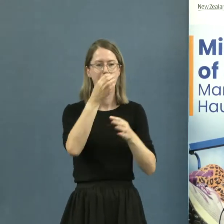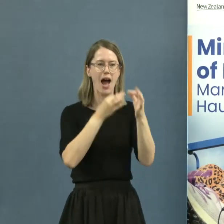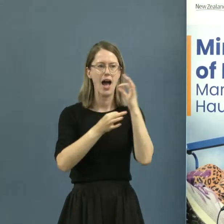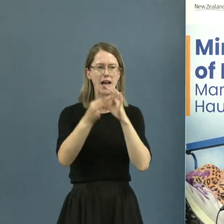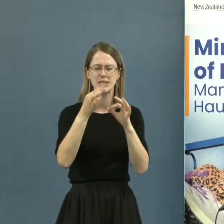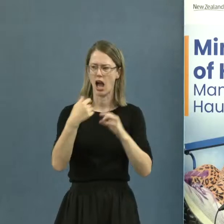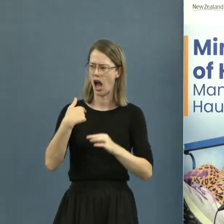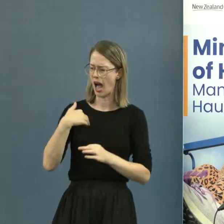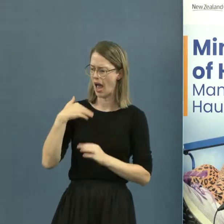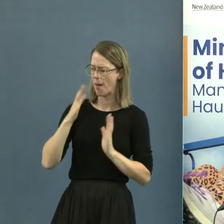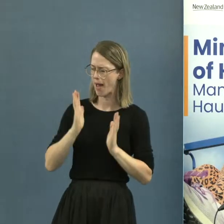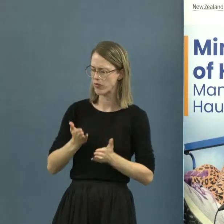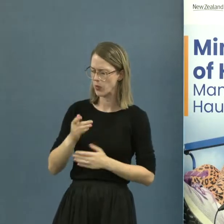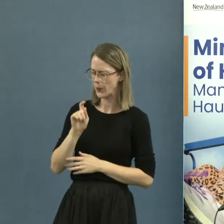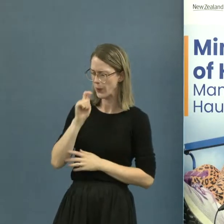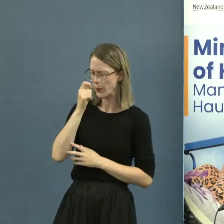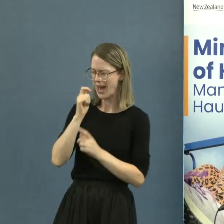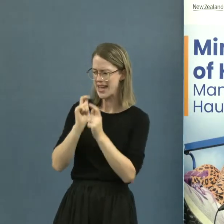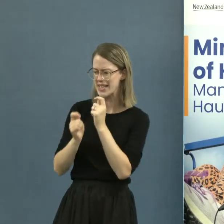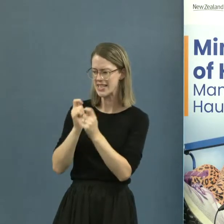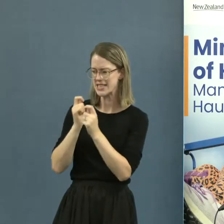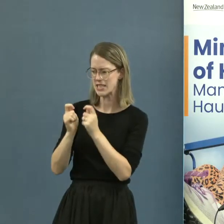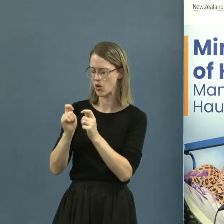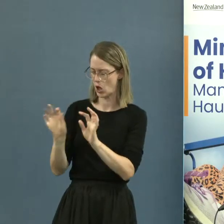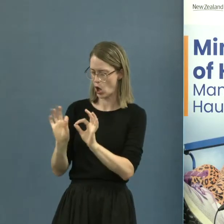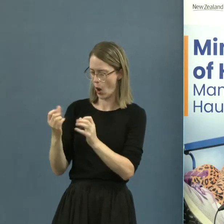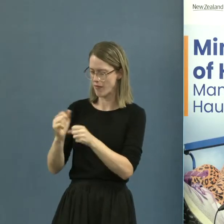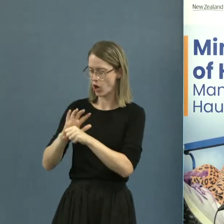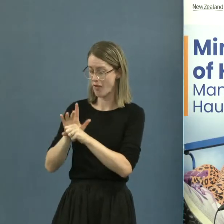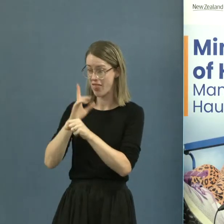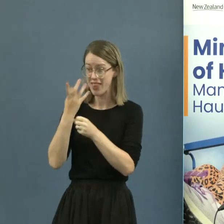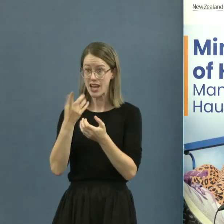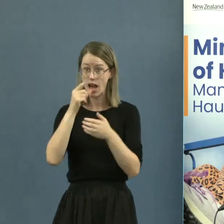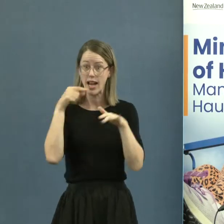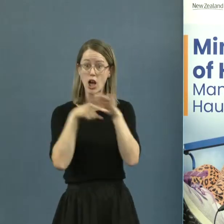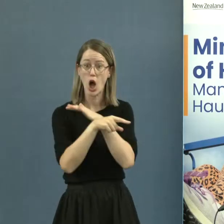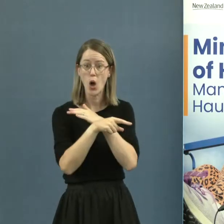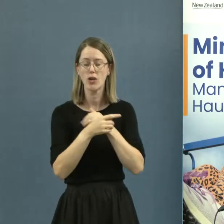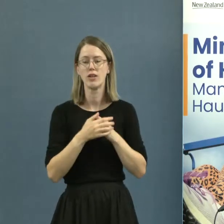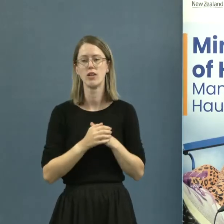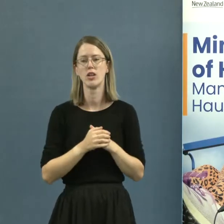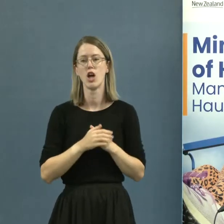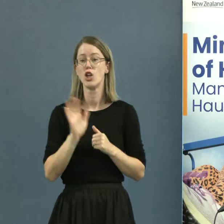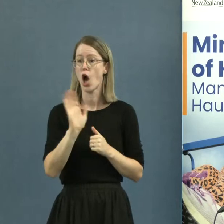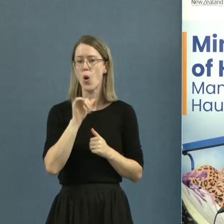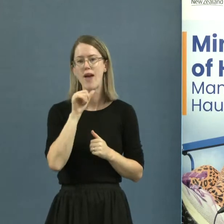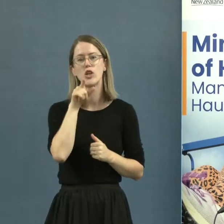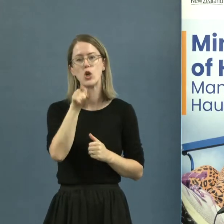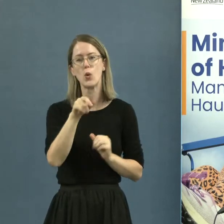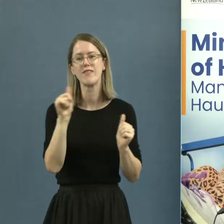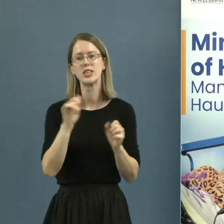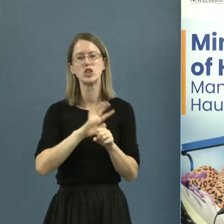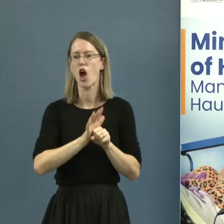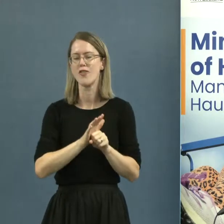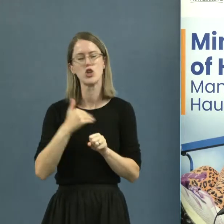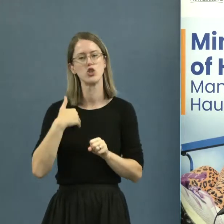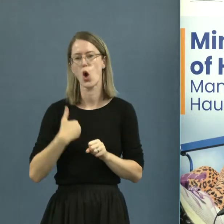asked about is whether you need a negative test to leave isolation. As a case, you do